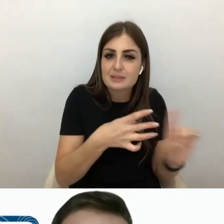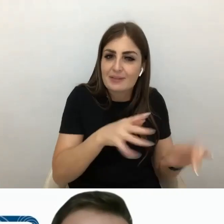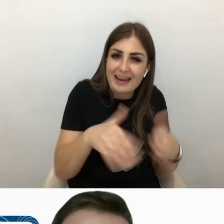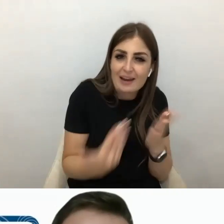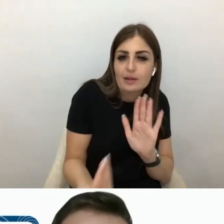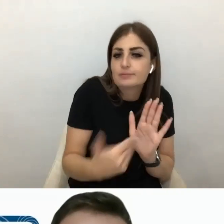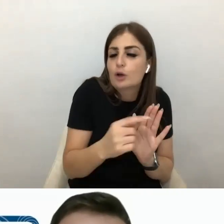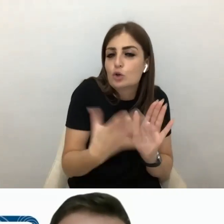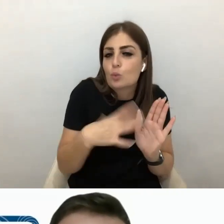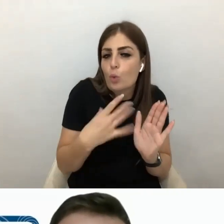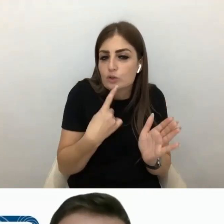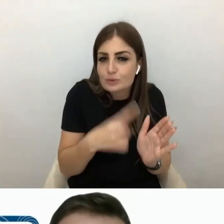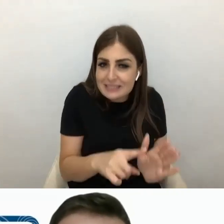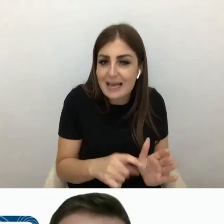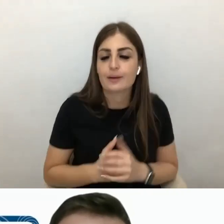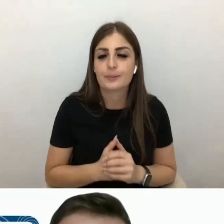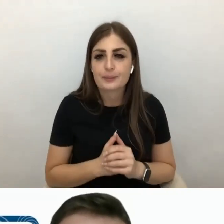want to say about that information.